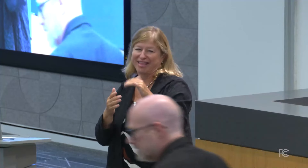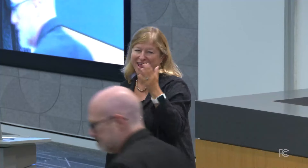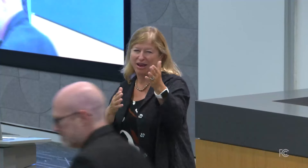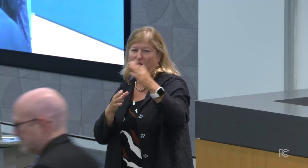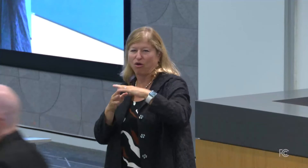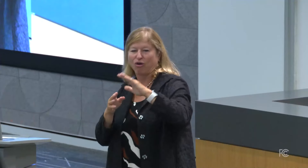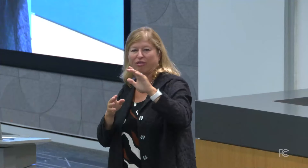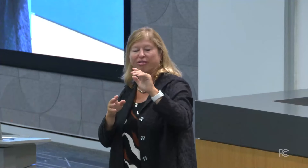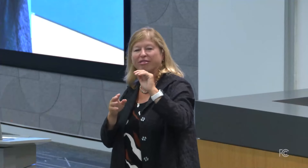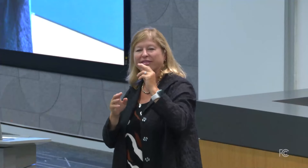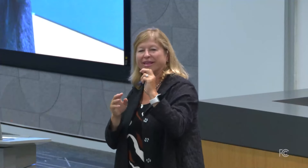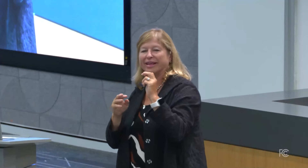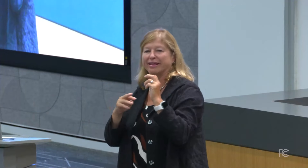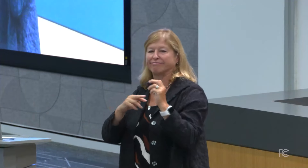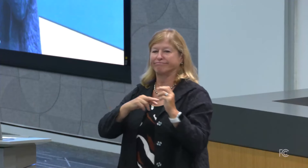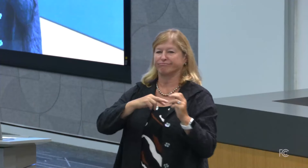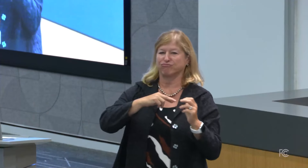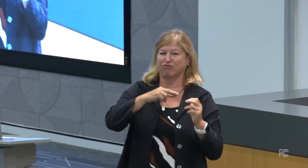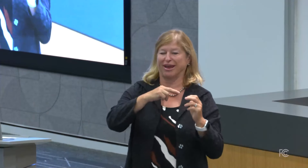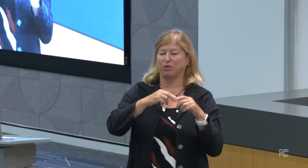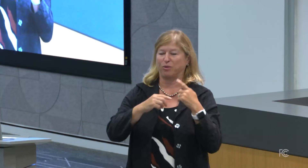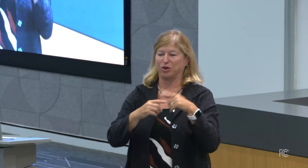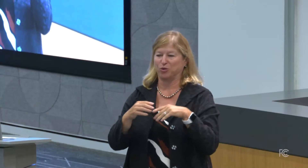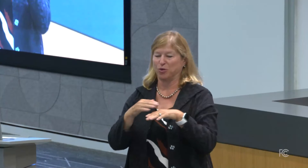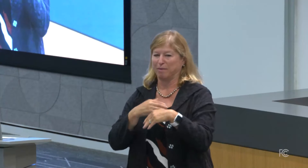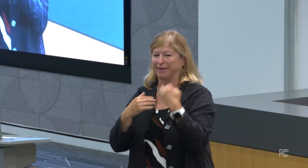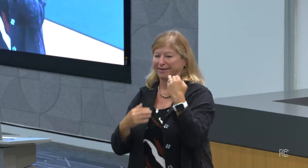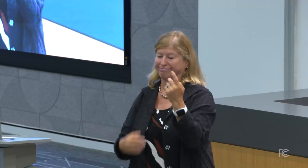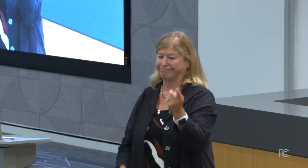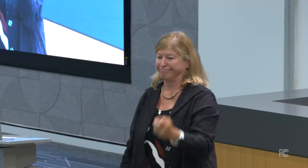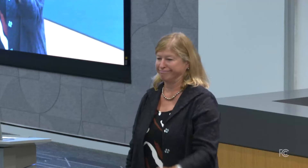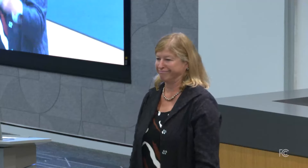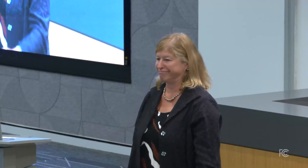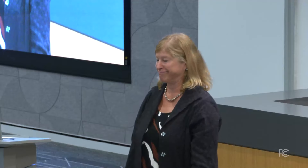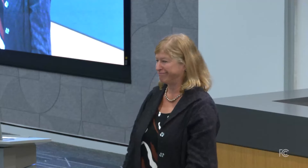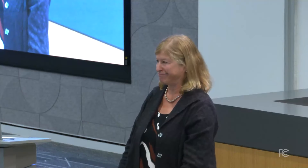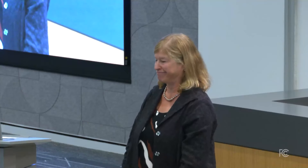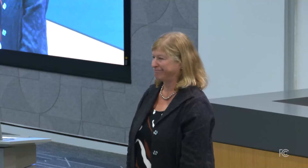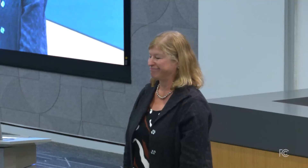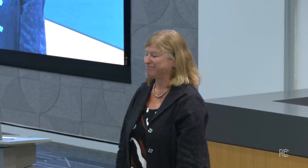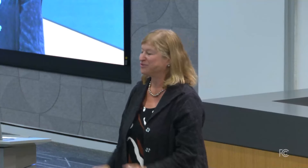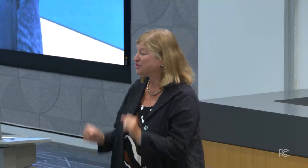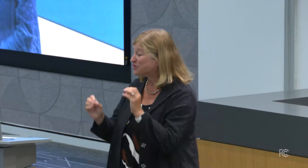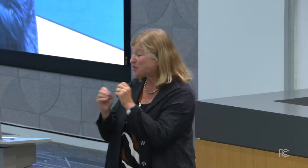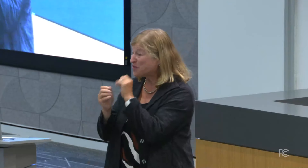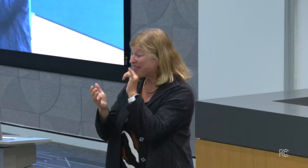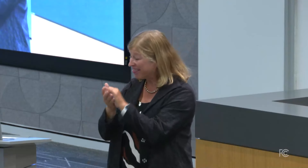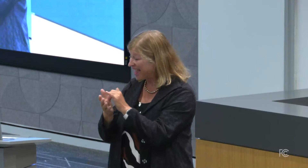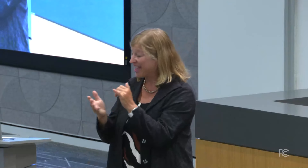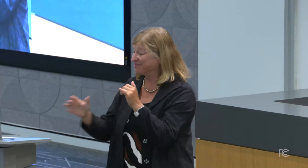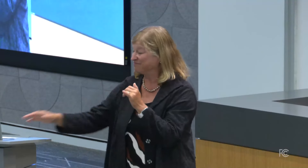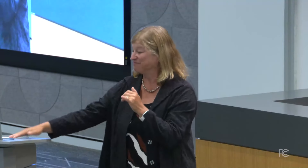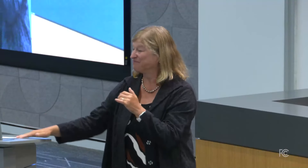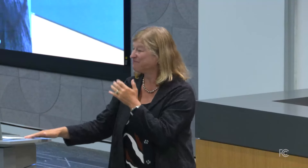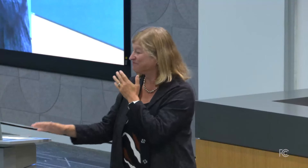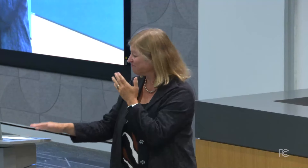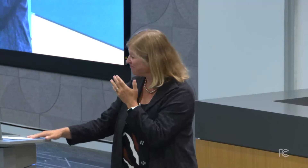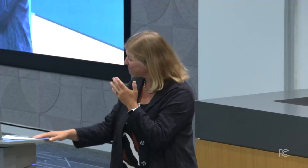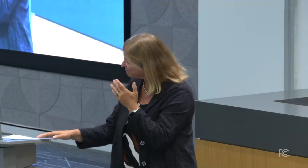IN THE ROOM AS WELL AS BRAILLED MATERIALS AT THE SAME LOCATION FEEL FREE TO PICK UP INFORMATION THAT INCLUDES AN AGENDA, MORE INFORMATION SURROUNDING THIS